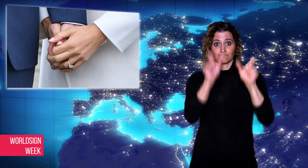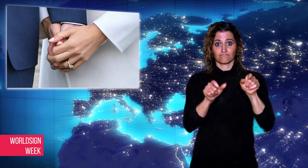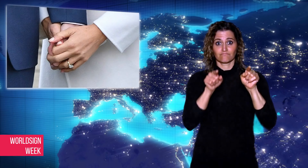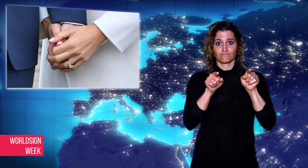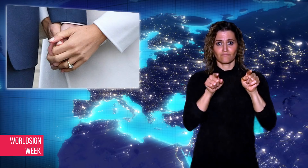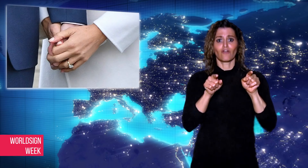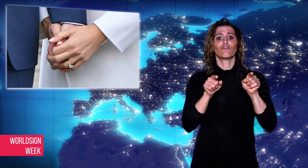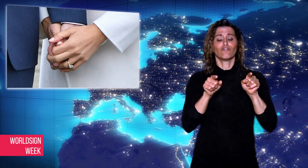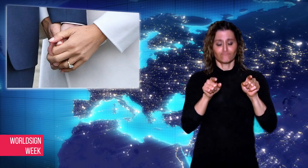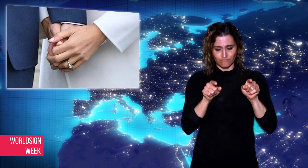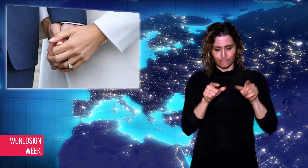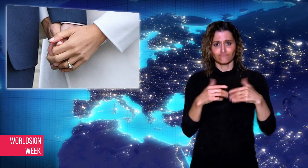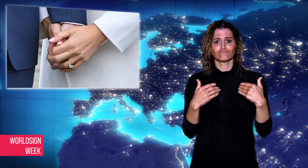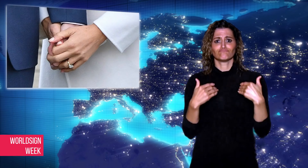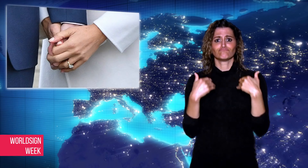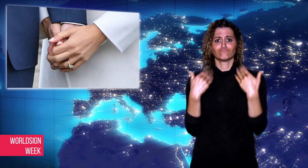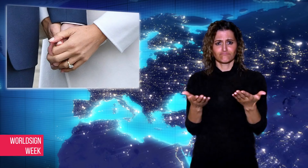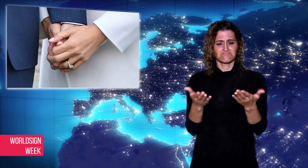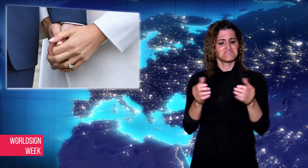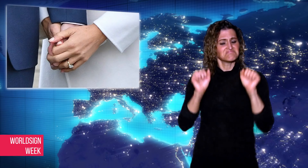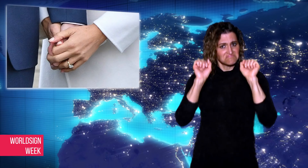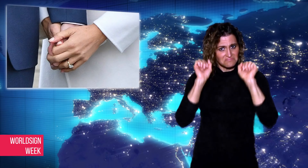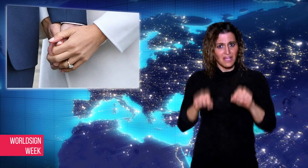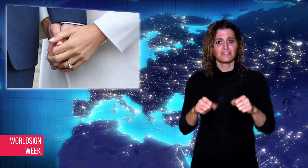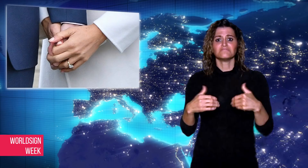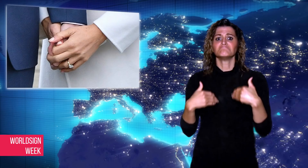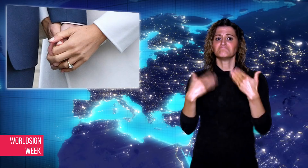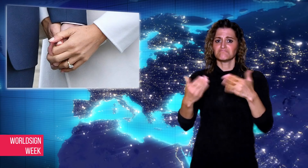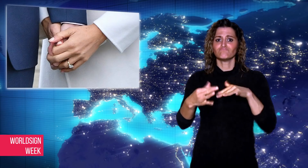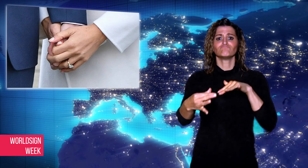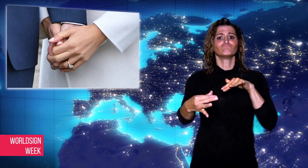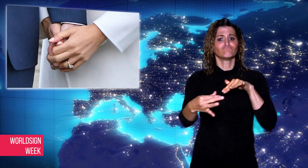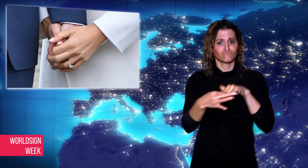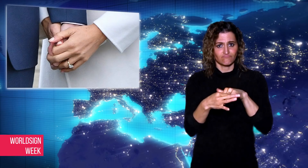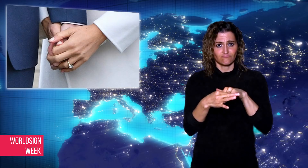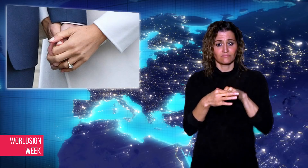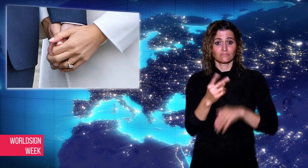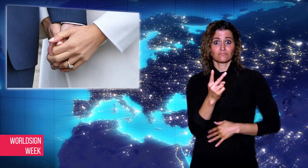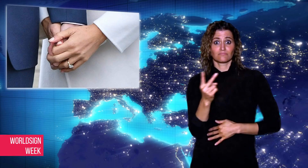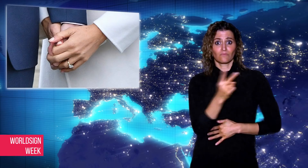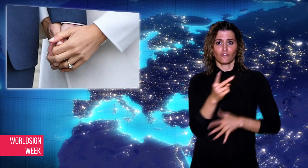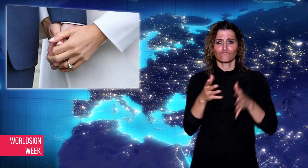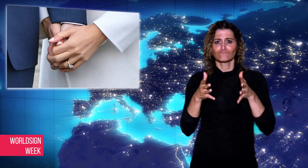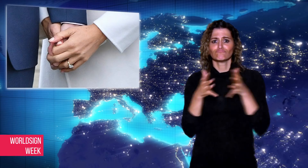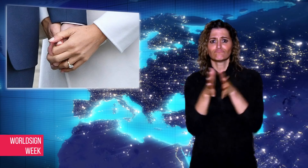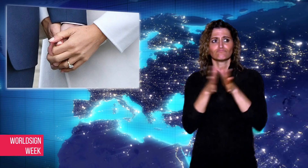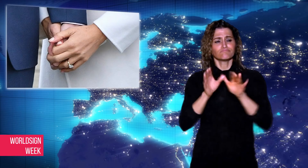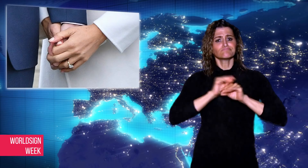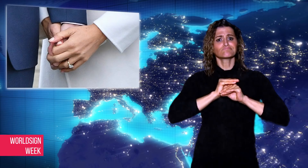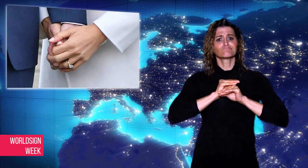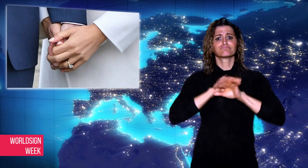in a statement that they “are delighted